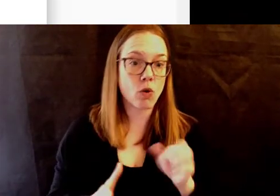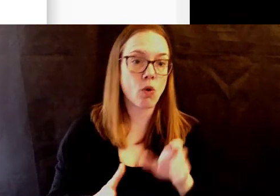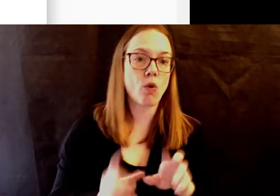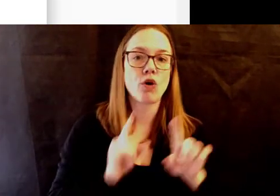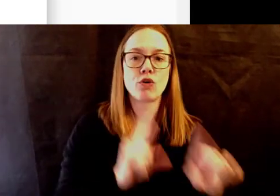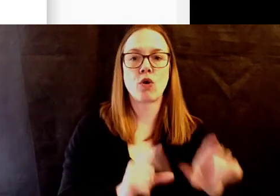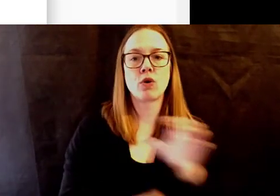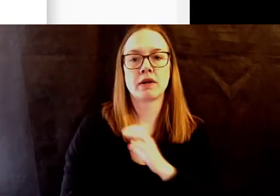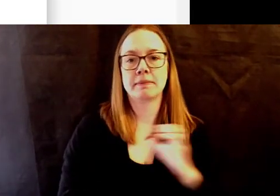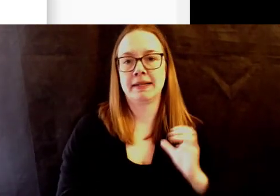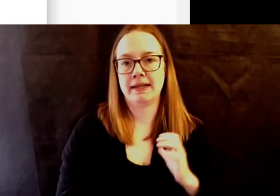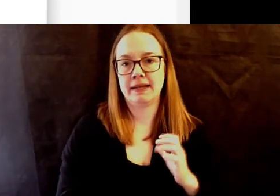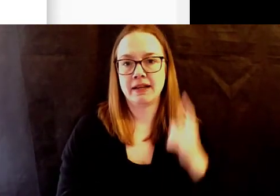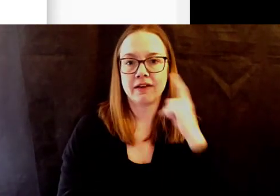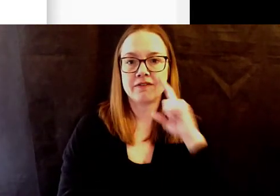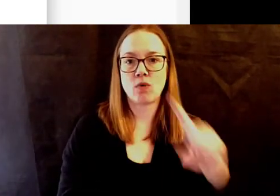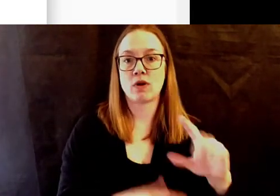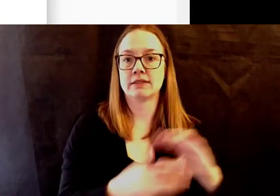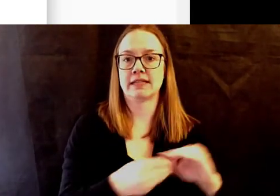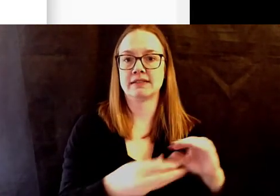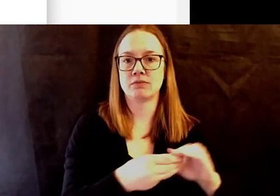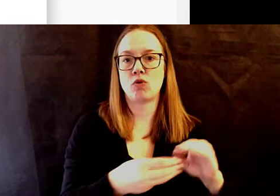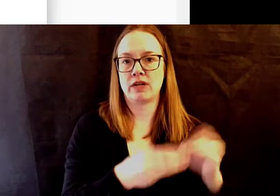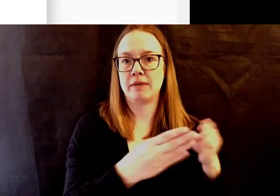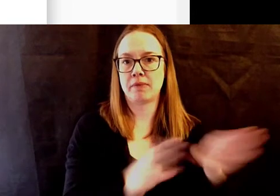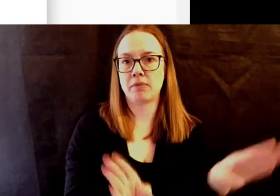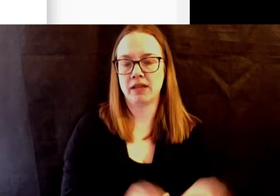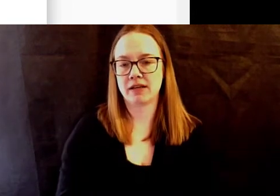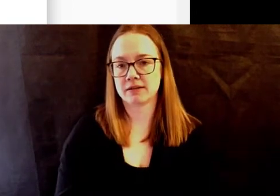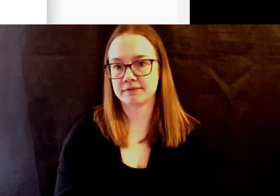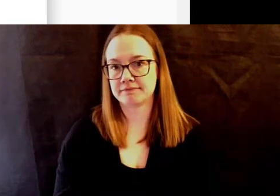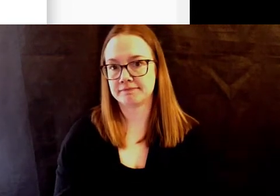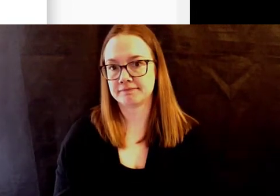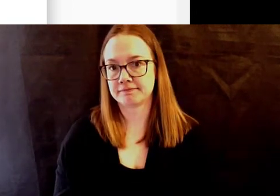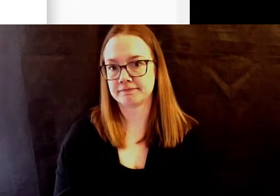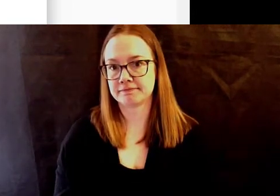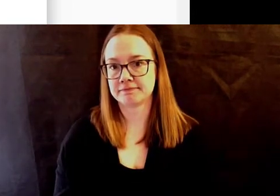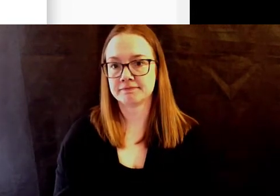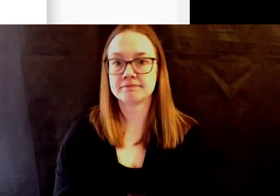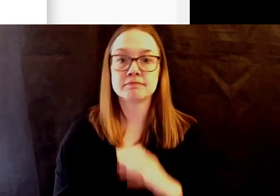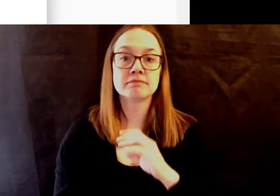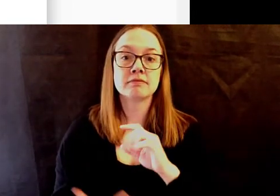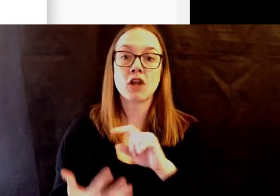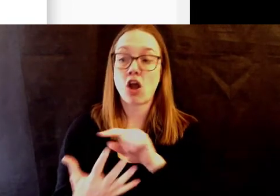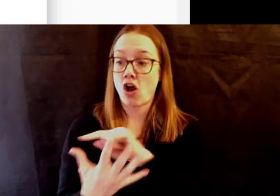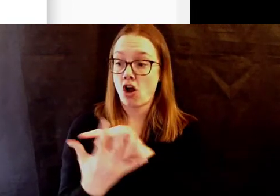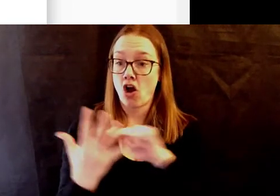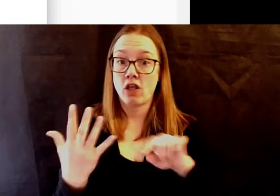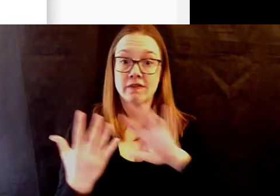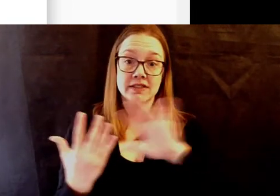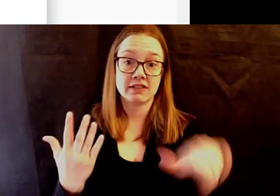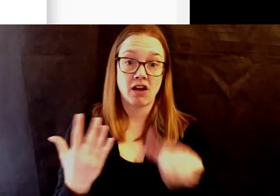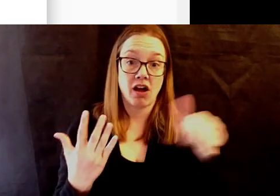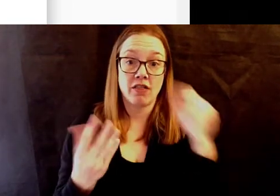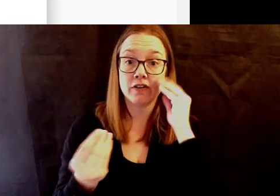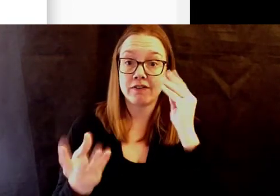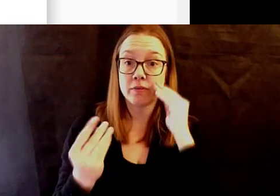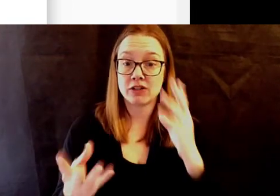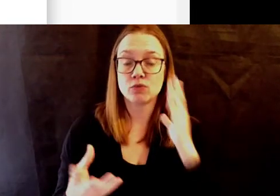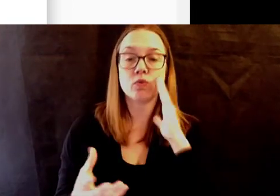Things like that. All of this other information will also help you all in all, just who do I need to be tracking